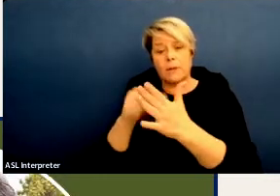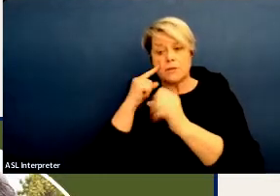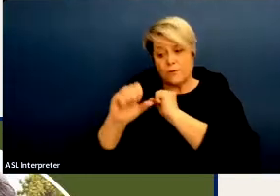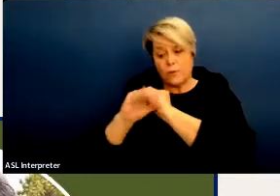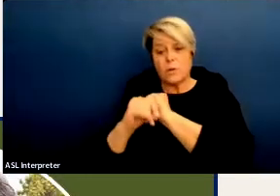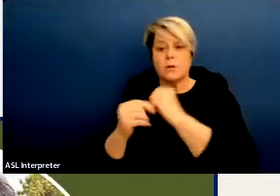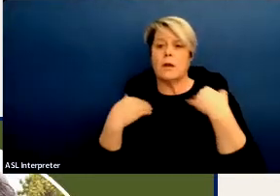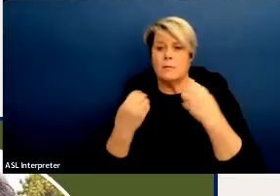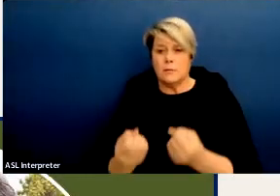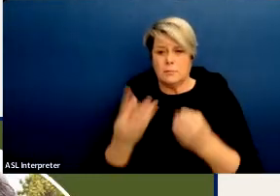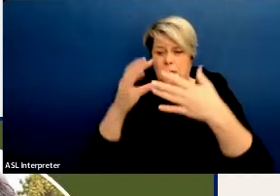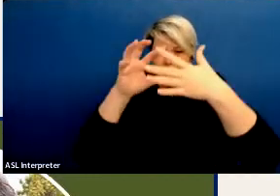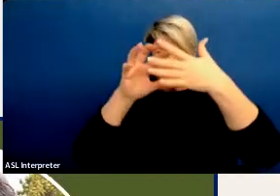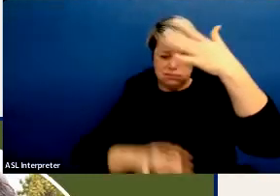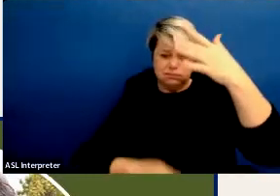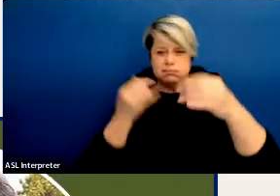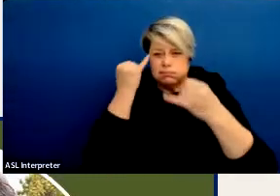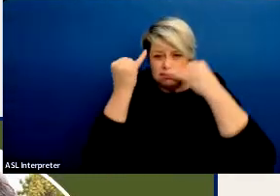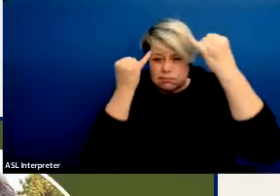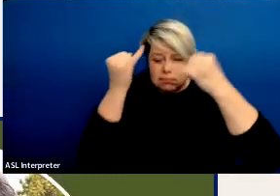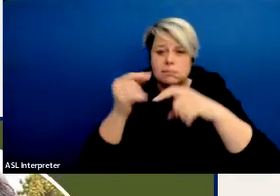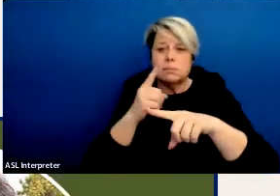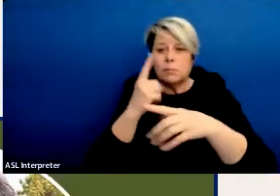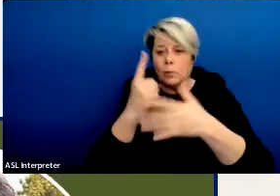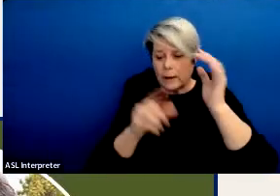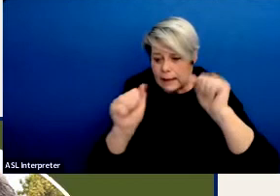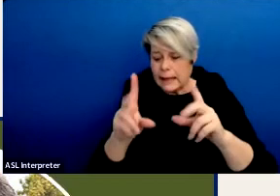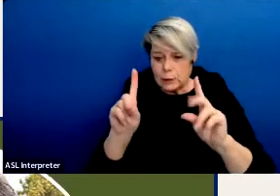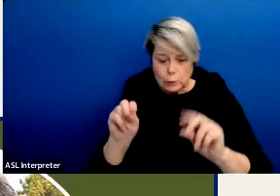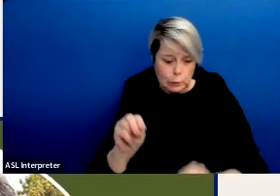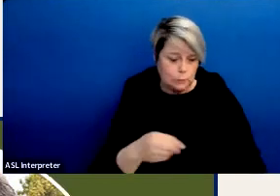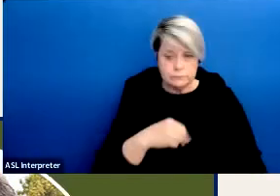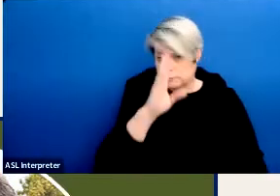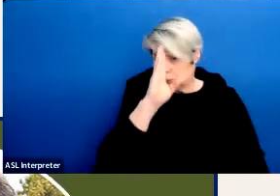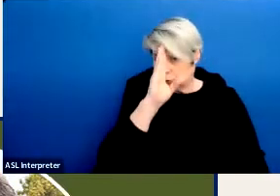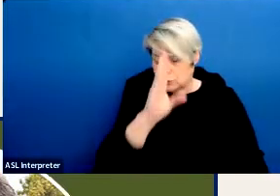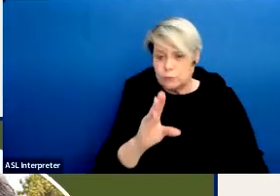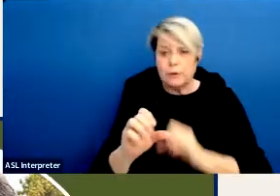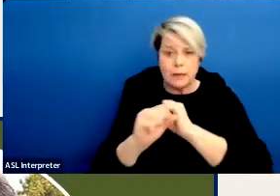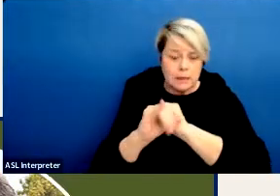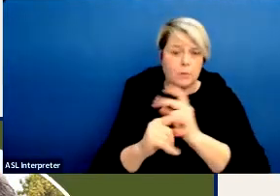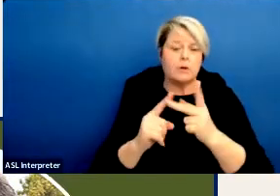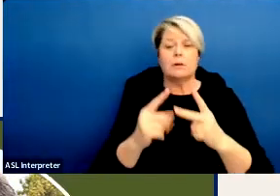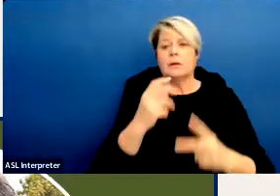marketing related pages on AFSIC include a multitude of alternative marketing ideas liker what we were